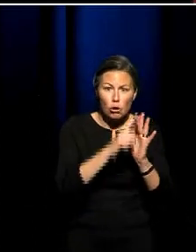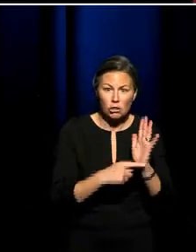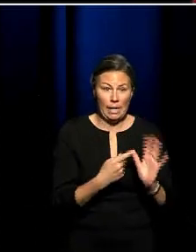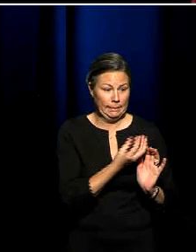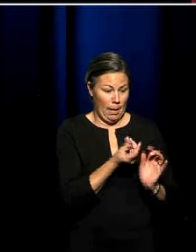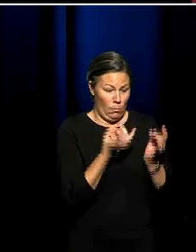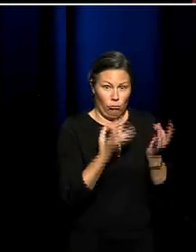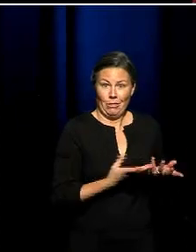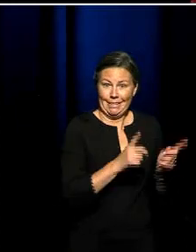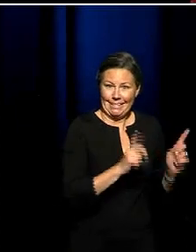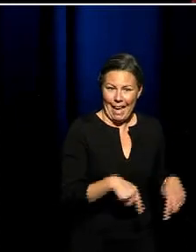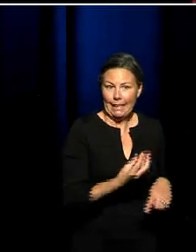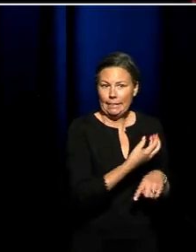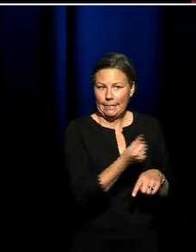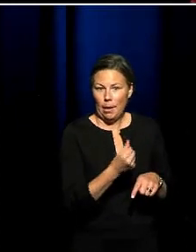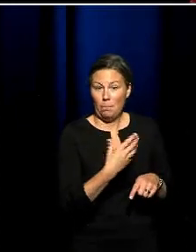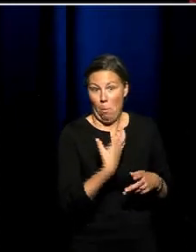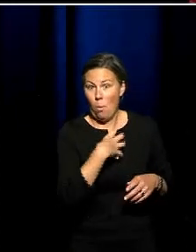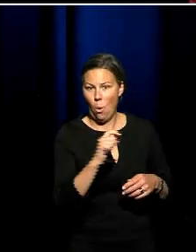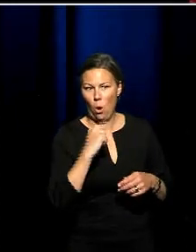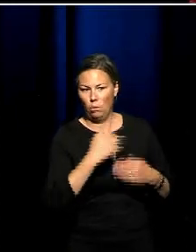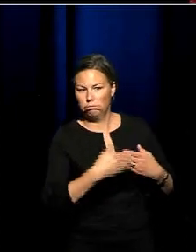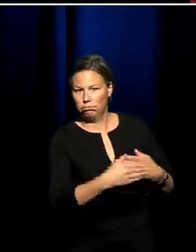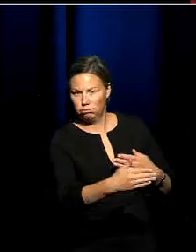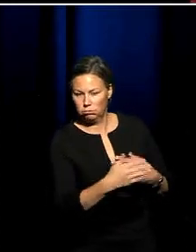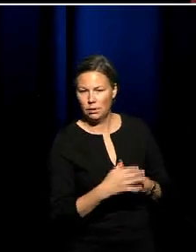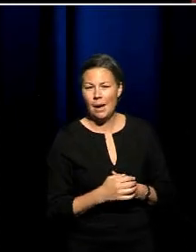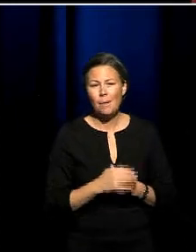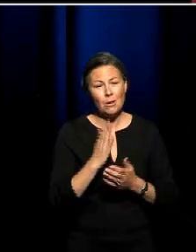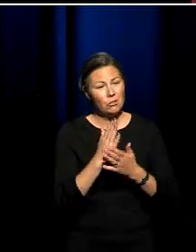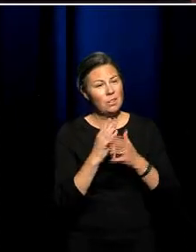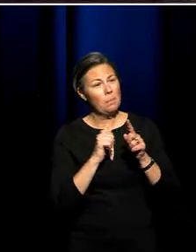work, is our engagement with people with disability, their families and supporters.